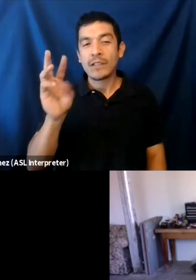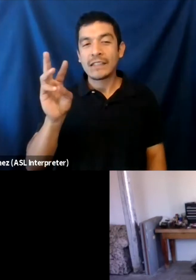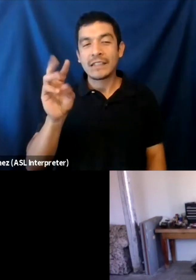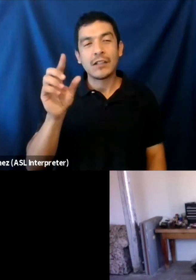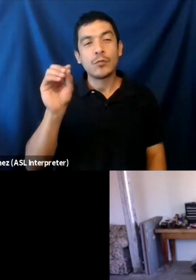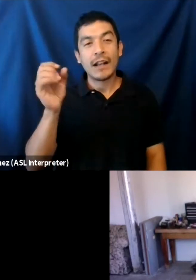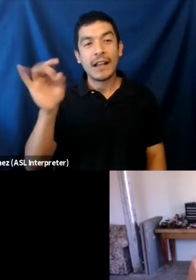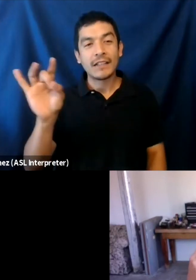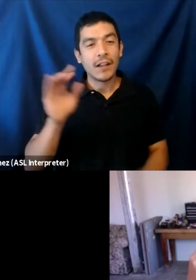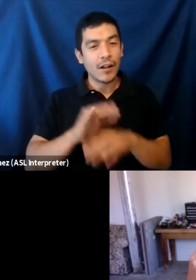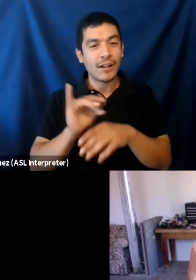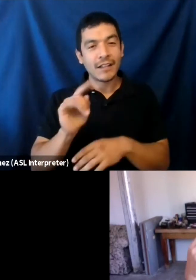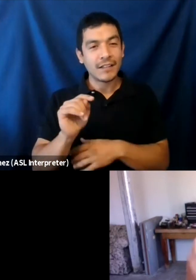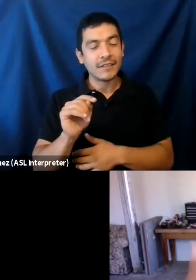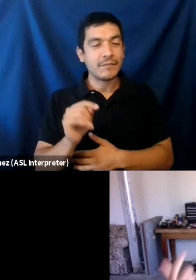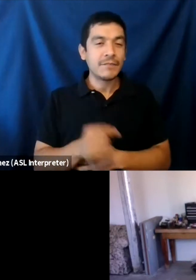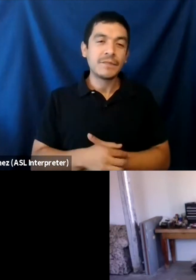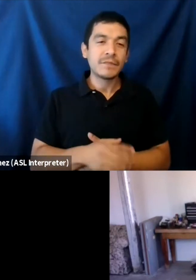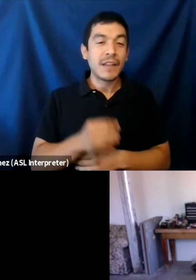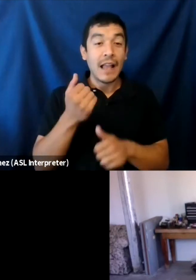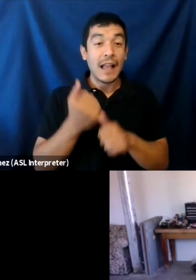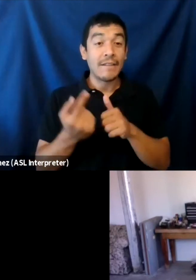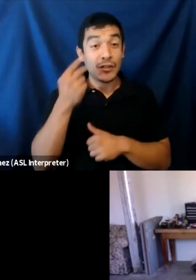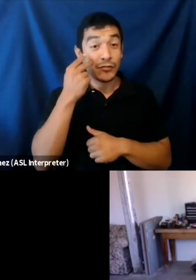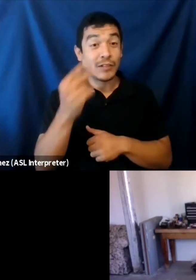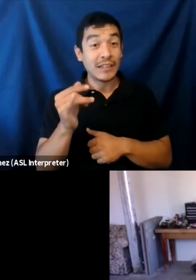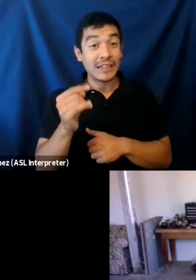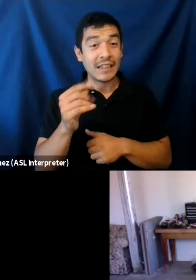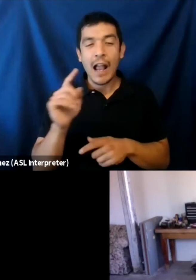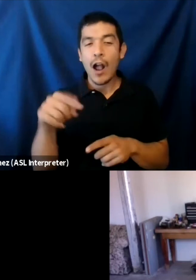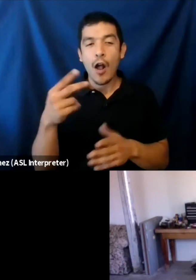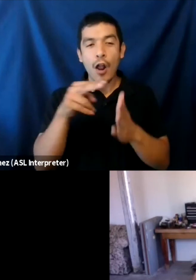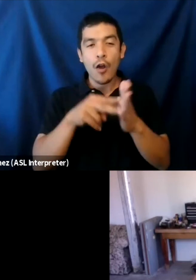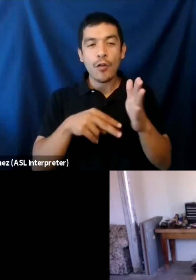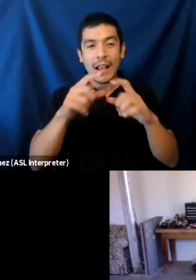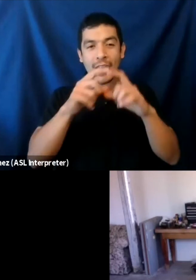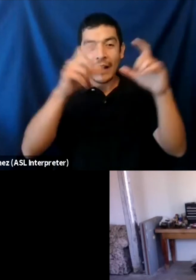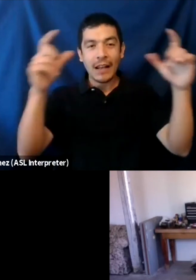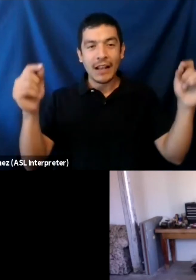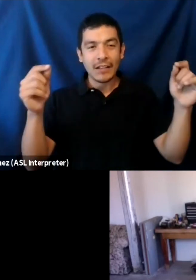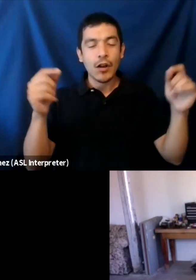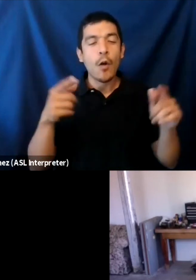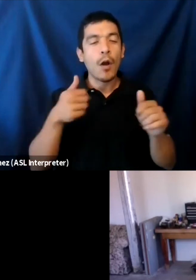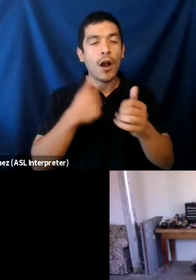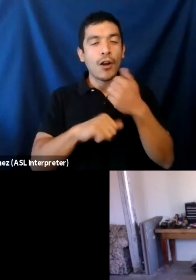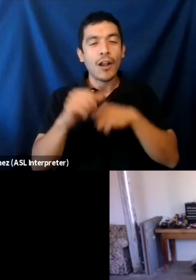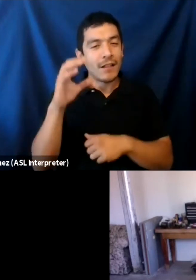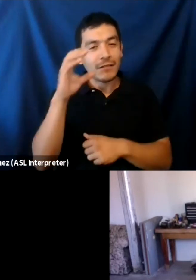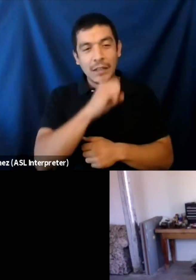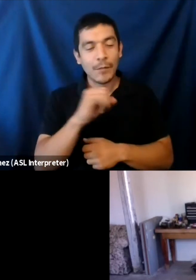And everyone's seeing it and just only reading the headline was under the assumption that "Rat Film"